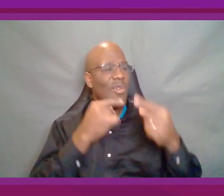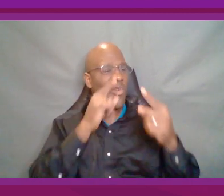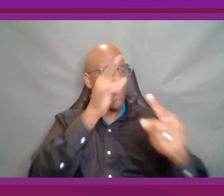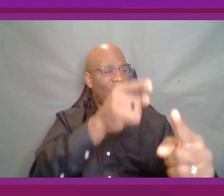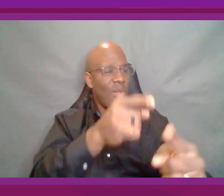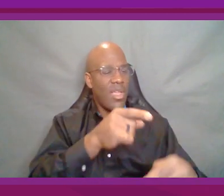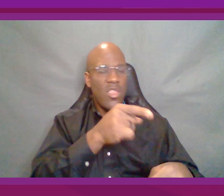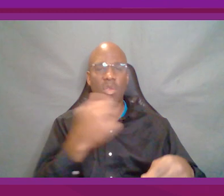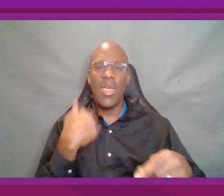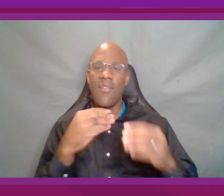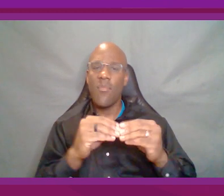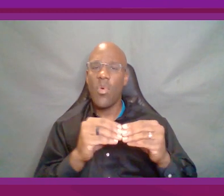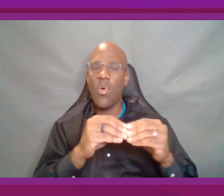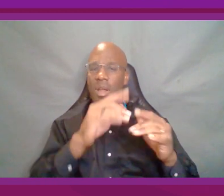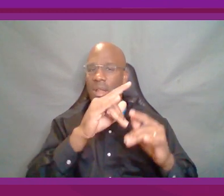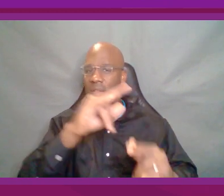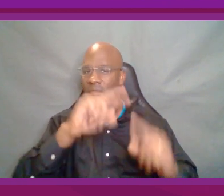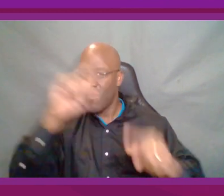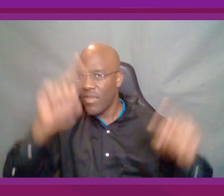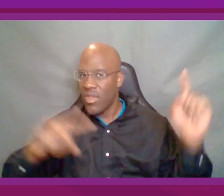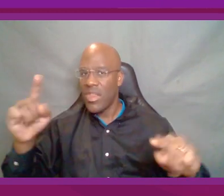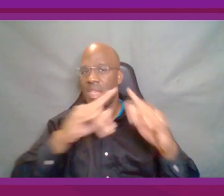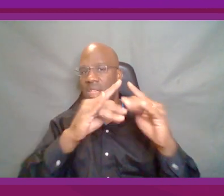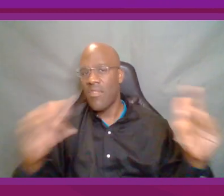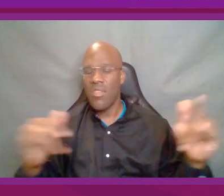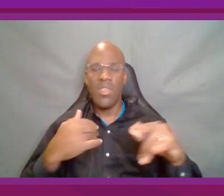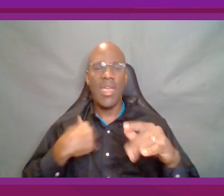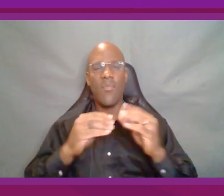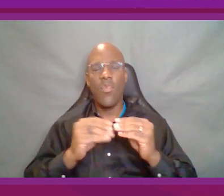disability community, you would get more of a racial equity because we know there's inequity in